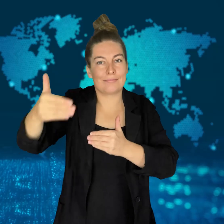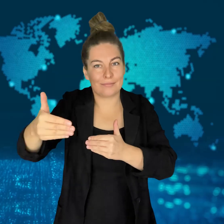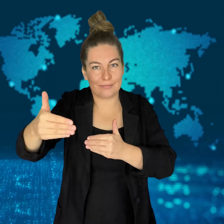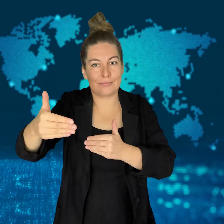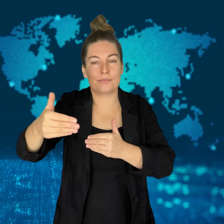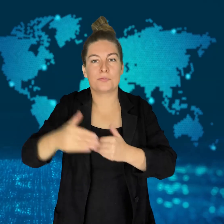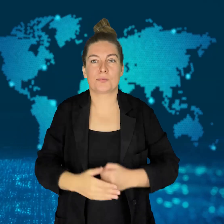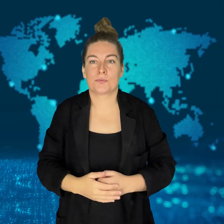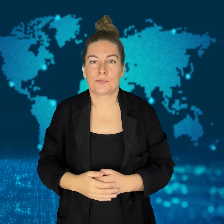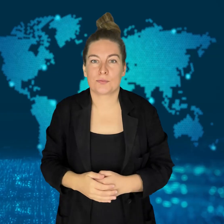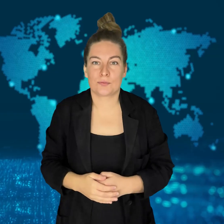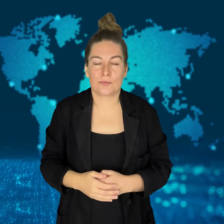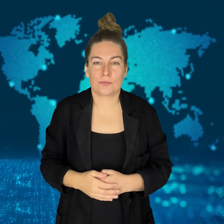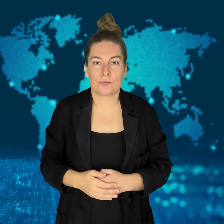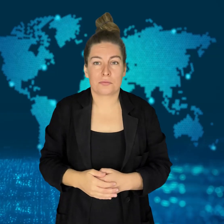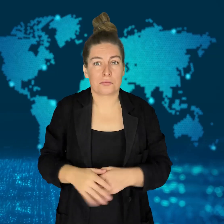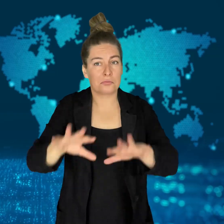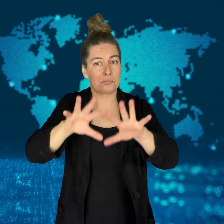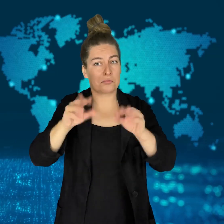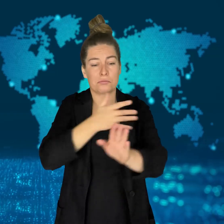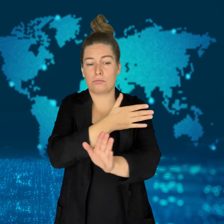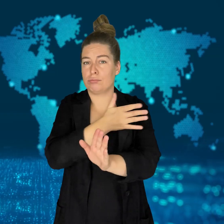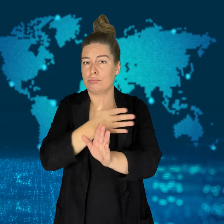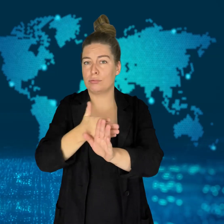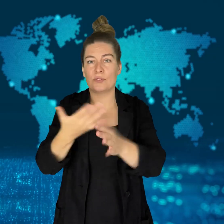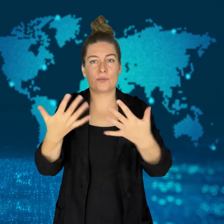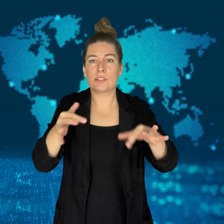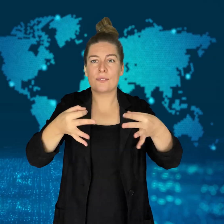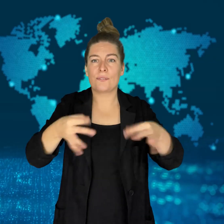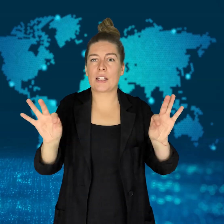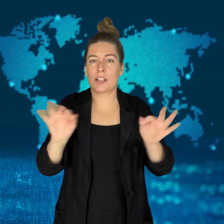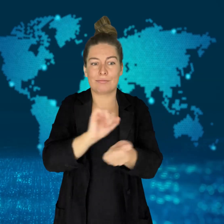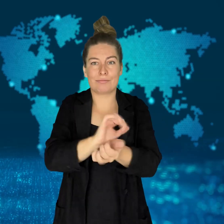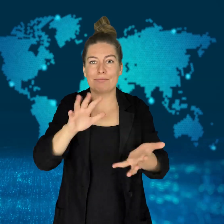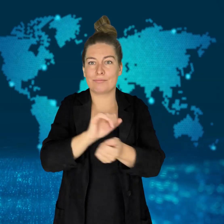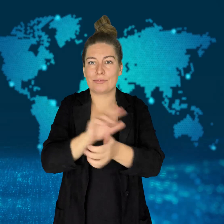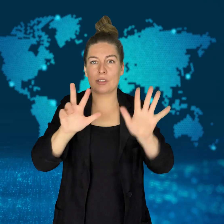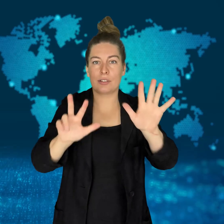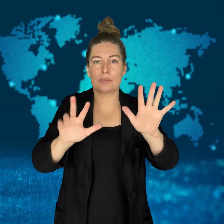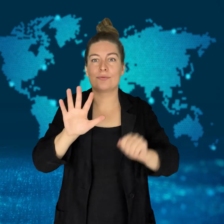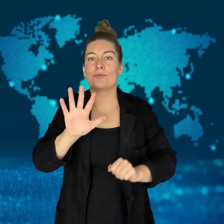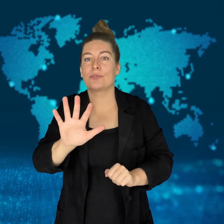In all, Hamas kidnapped an estimated 240 people from southern Israel